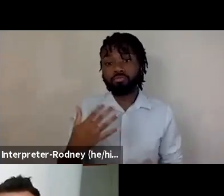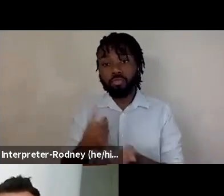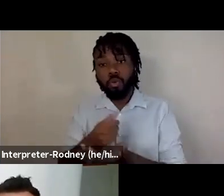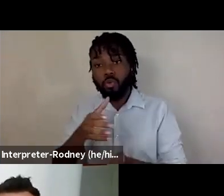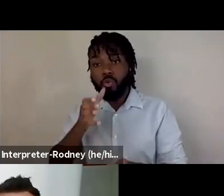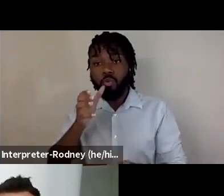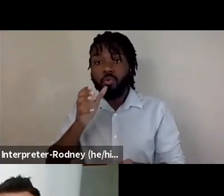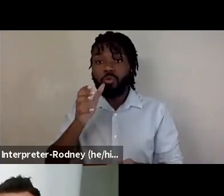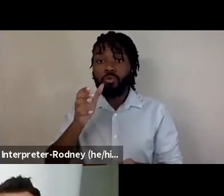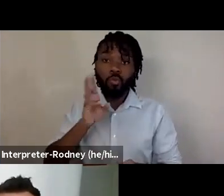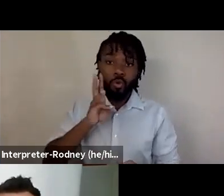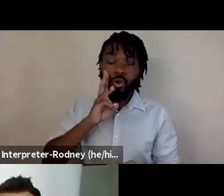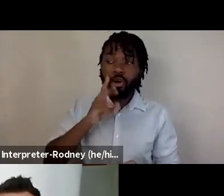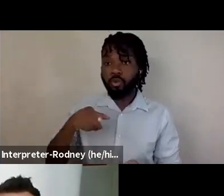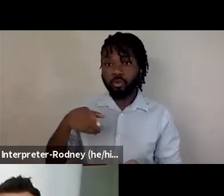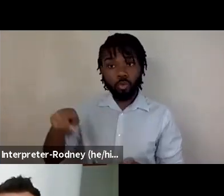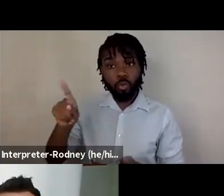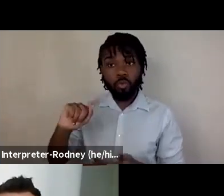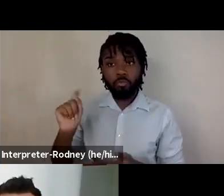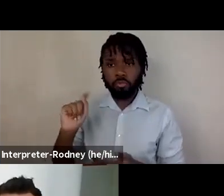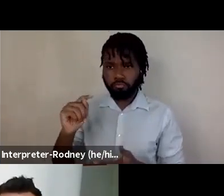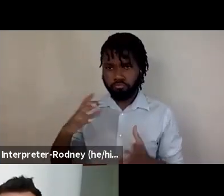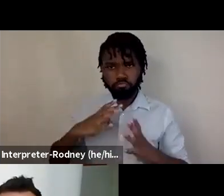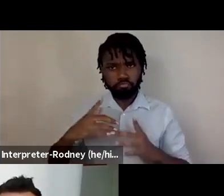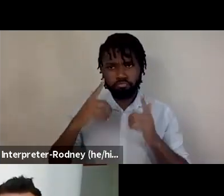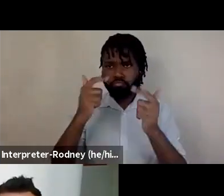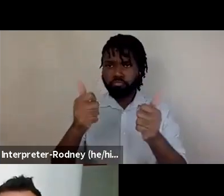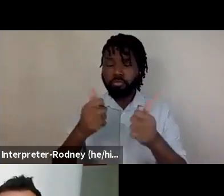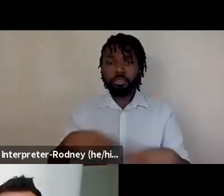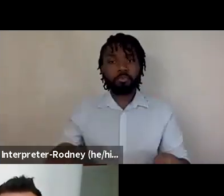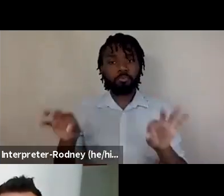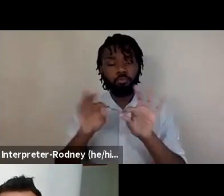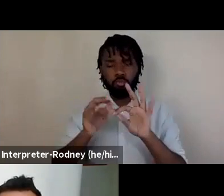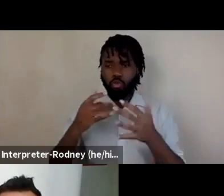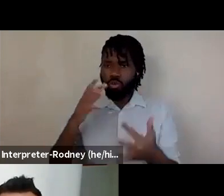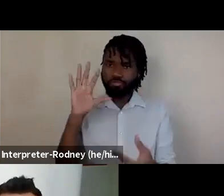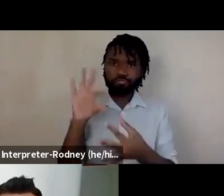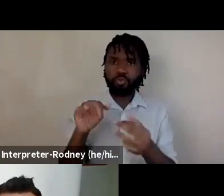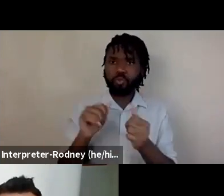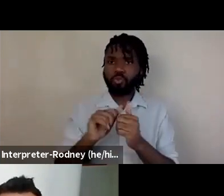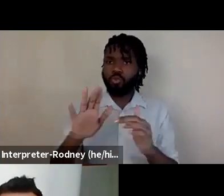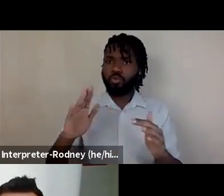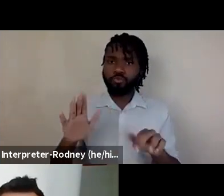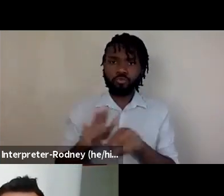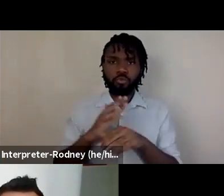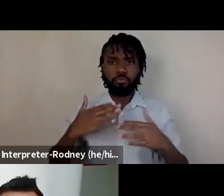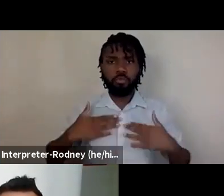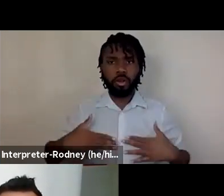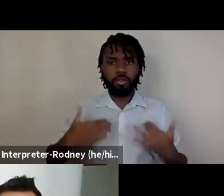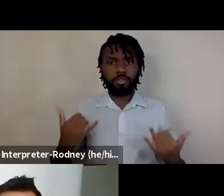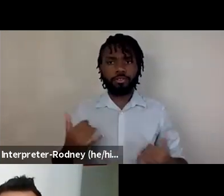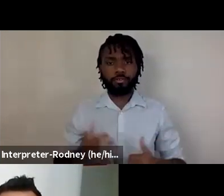Be here as you are in the body and mind you are in today. For Spanish interpretation,